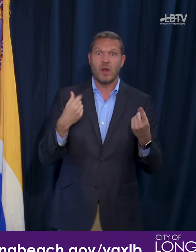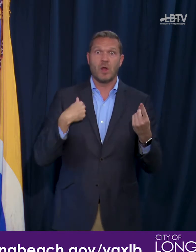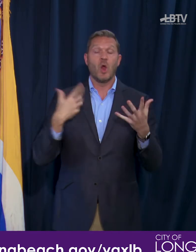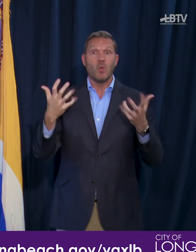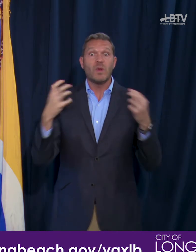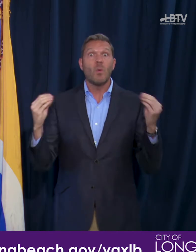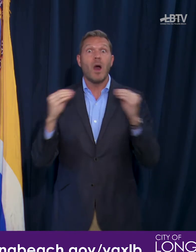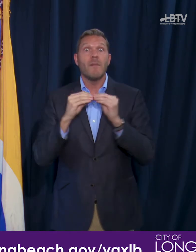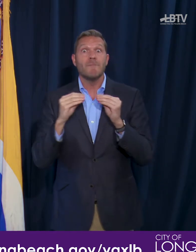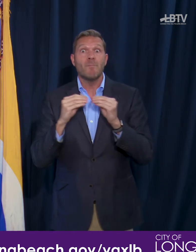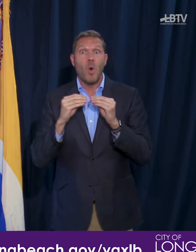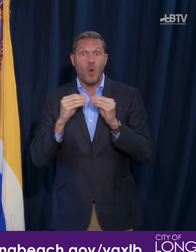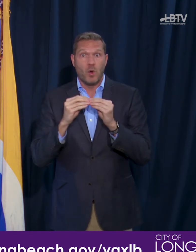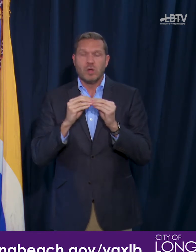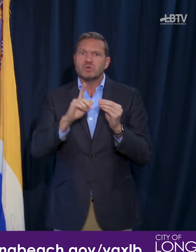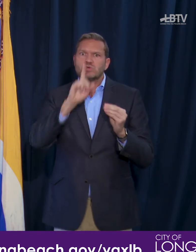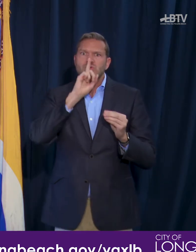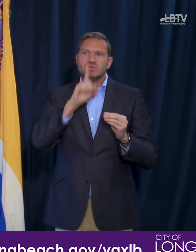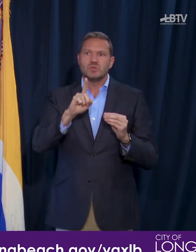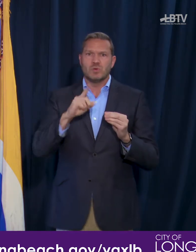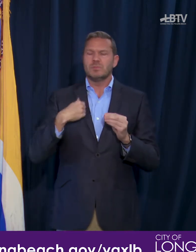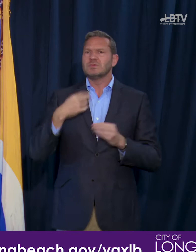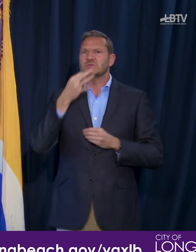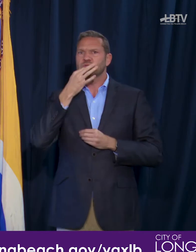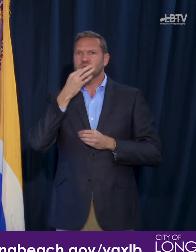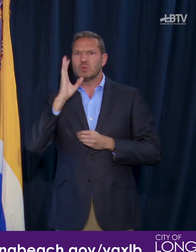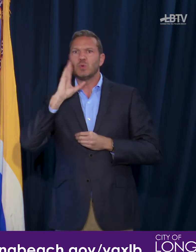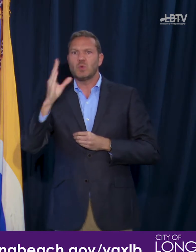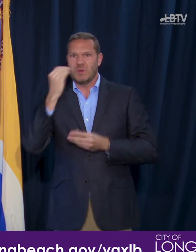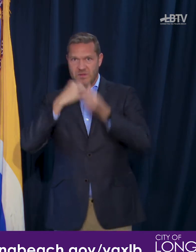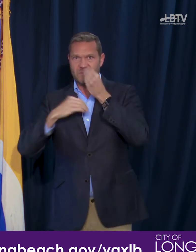The truth is is we're doing as much as we have vaccine available.